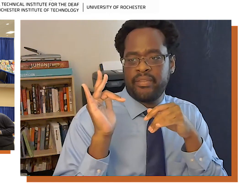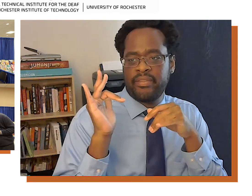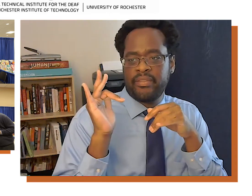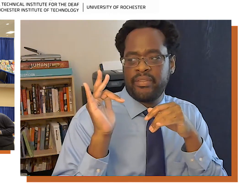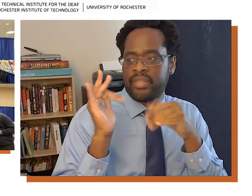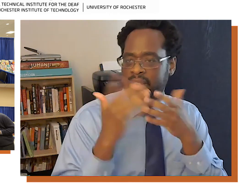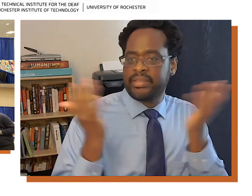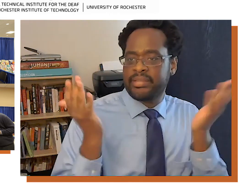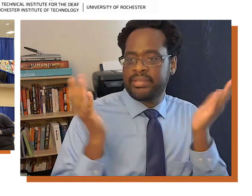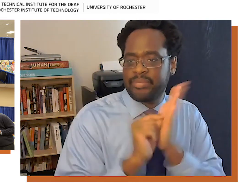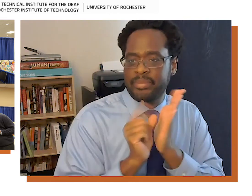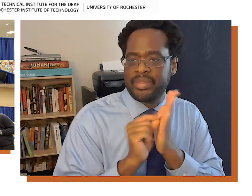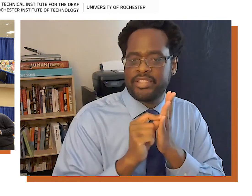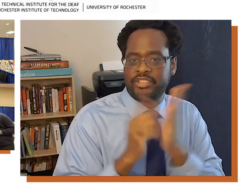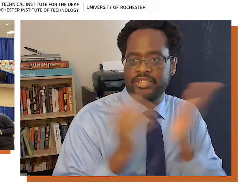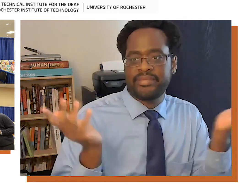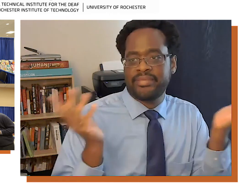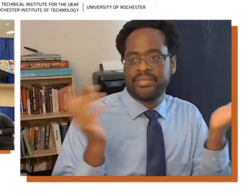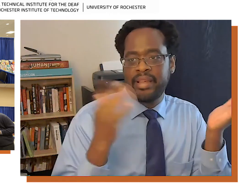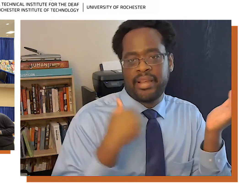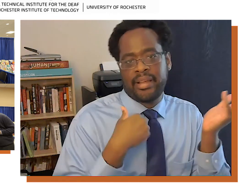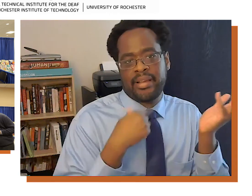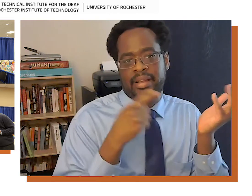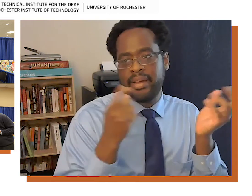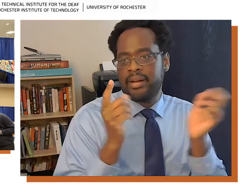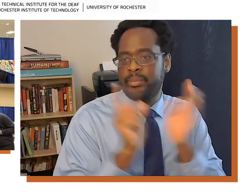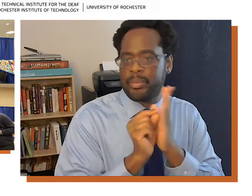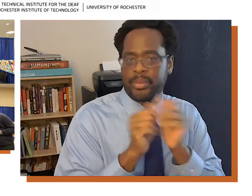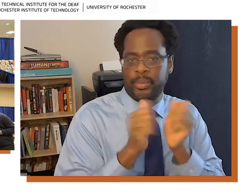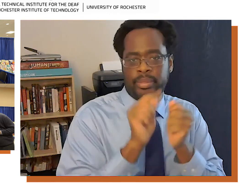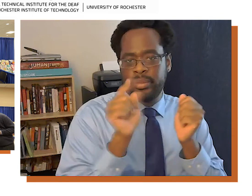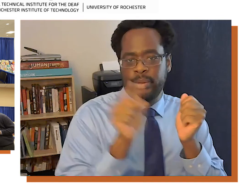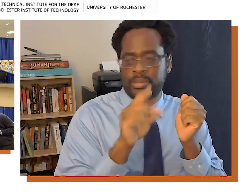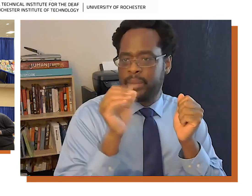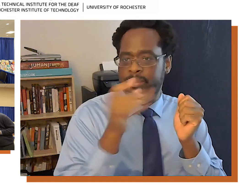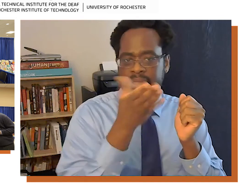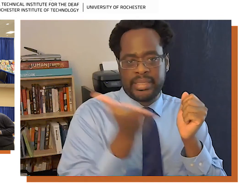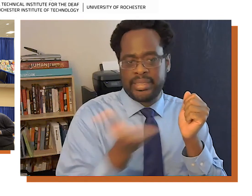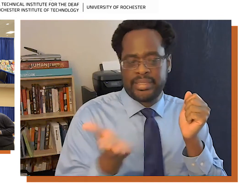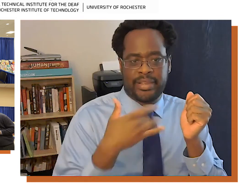I've had over 25 publications, and I've published